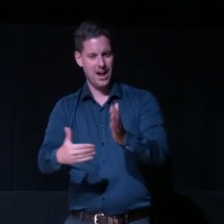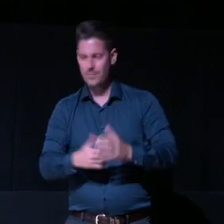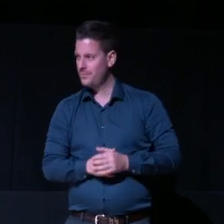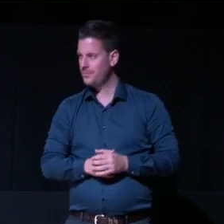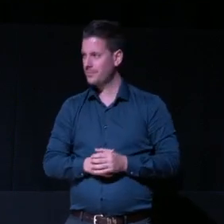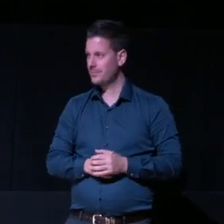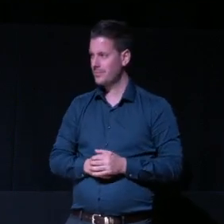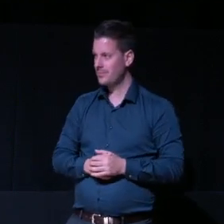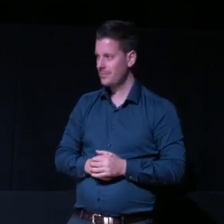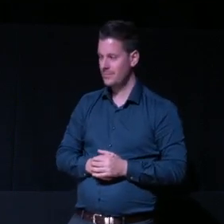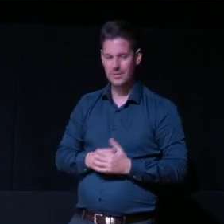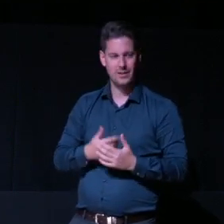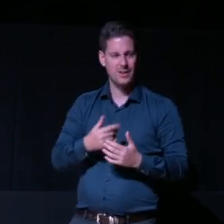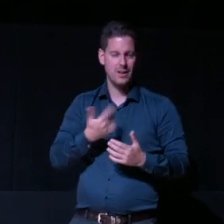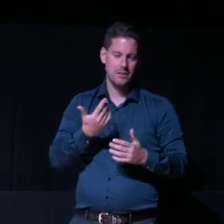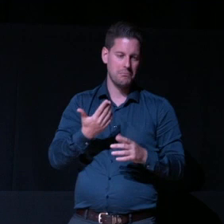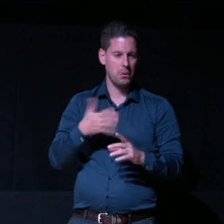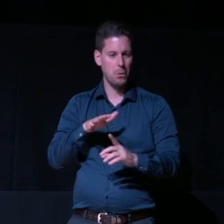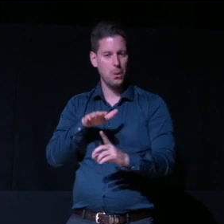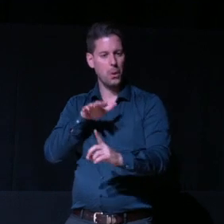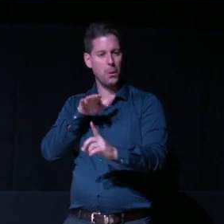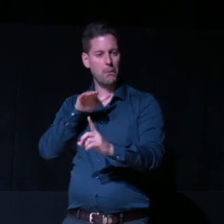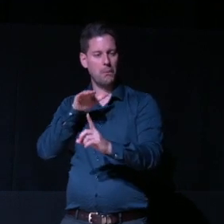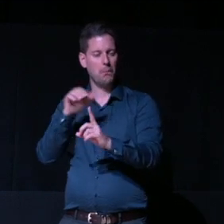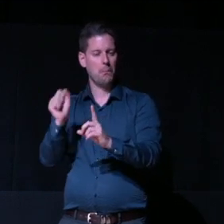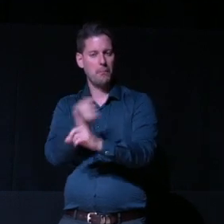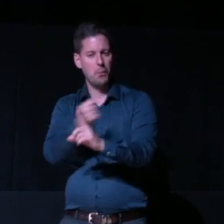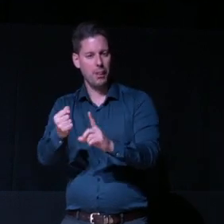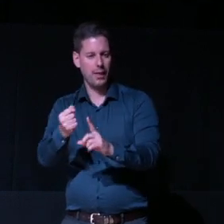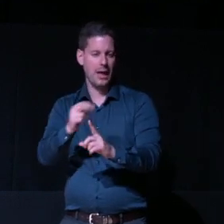this conversation of like bullying and accountability maybe like we're we're